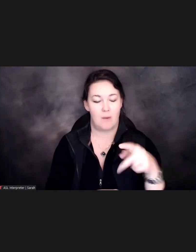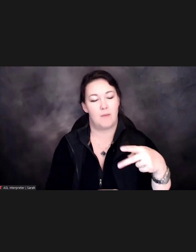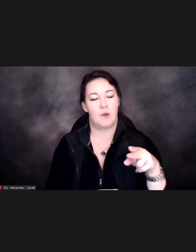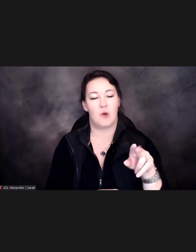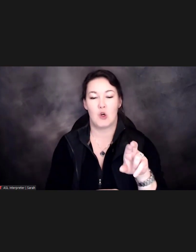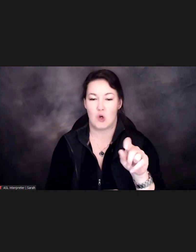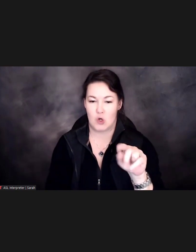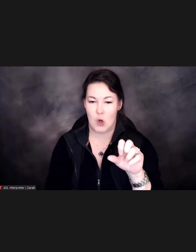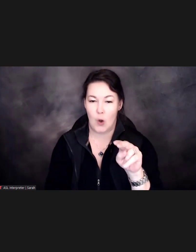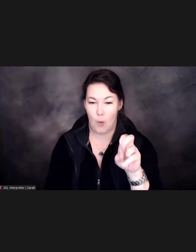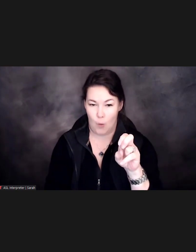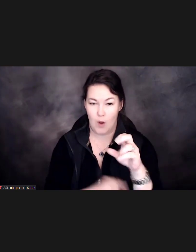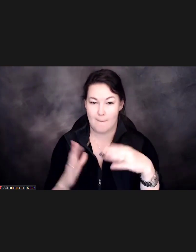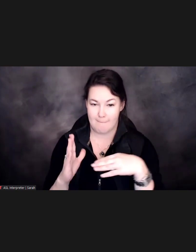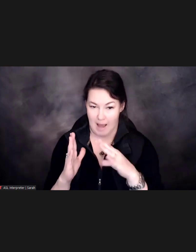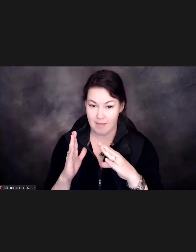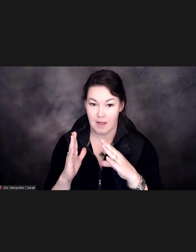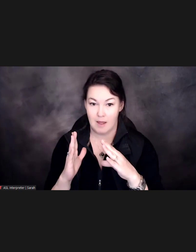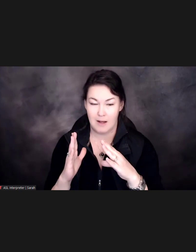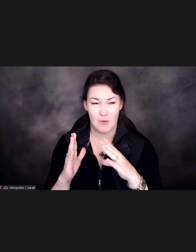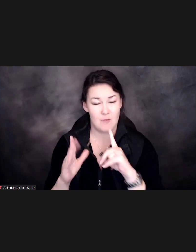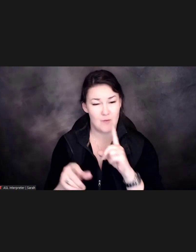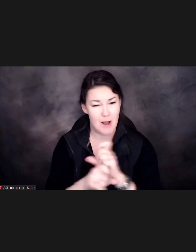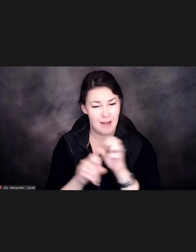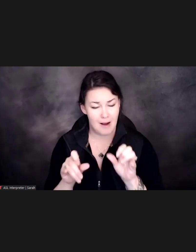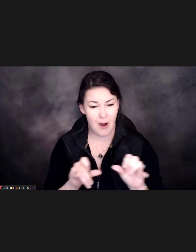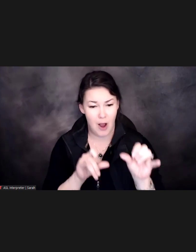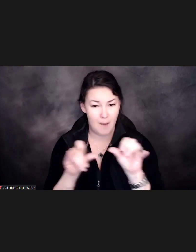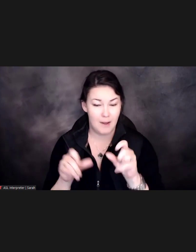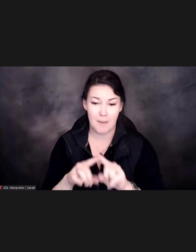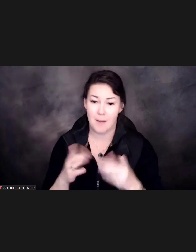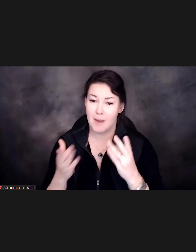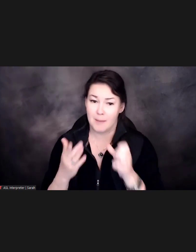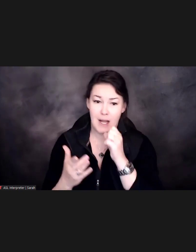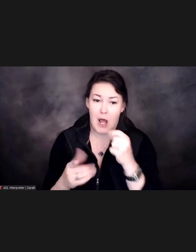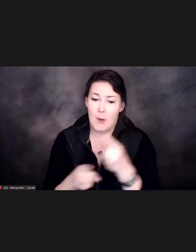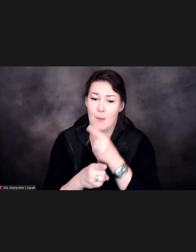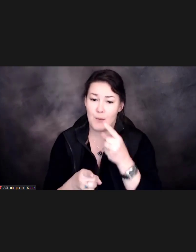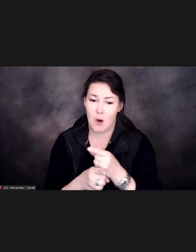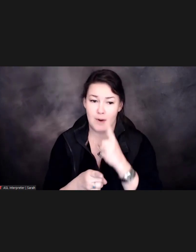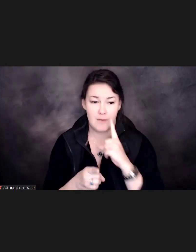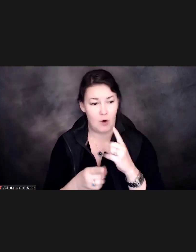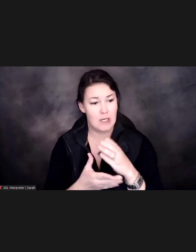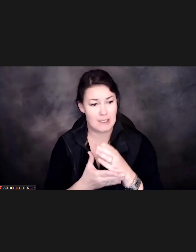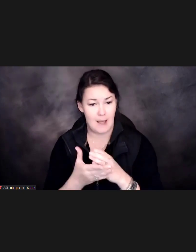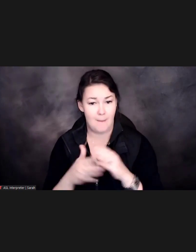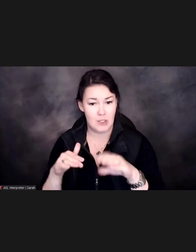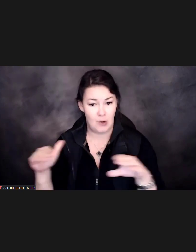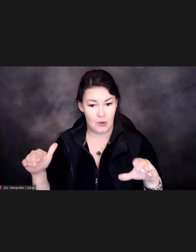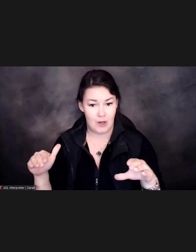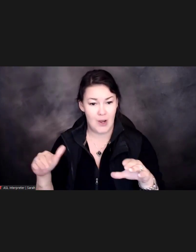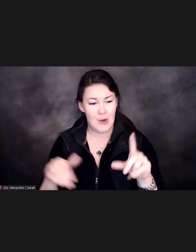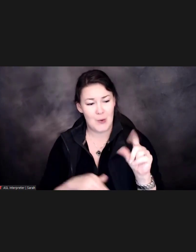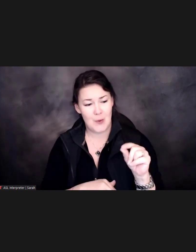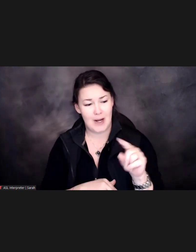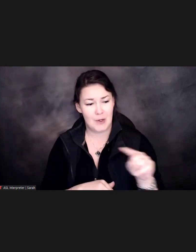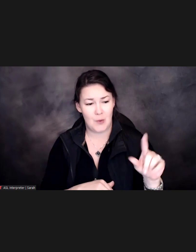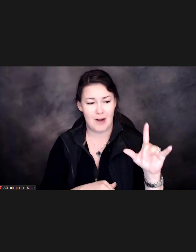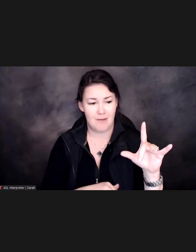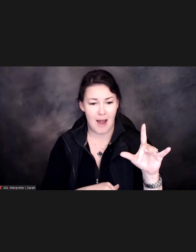remember, it may not be the most feasible method to use with some of these younger children due to that 20 to 25 to 25 percent of those